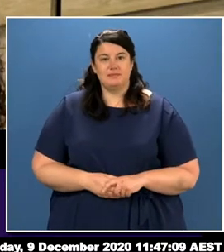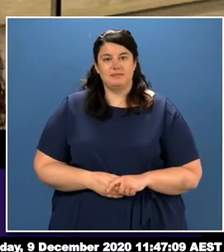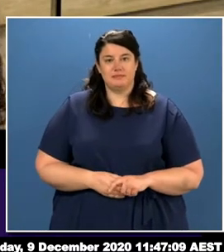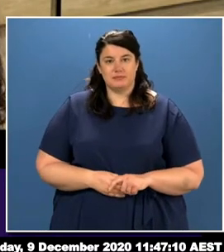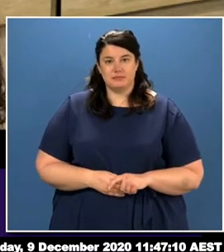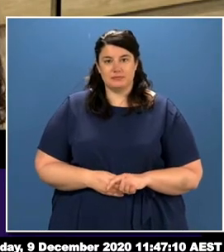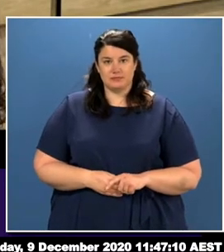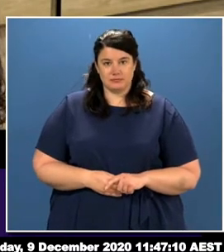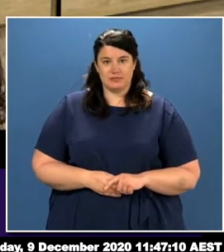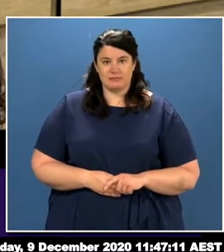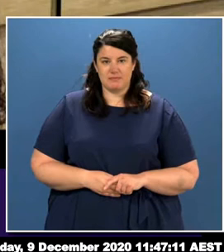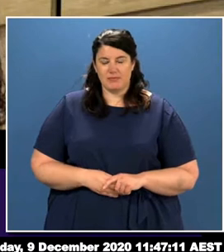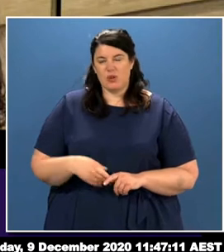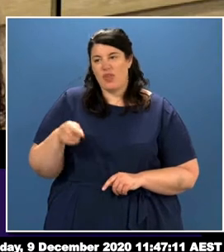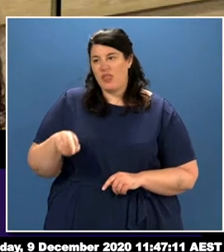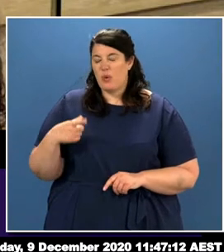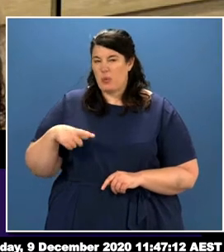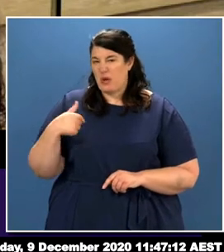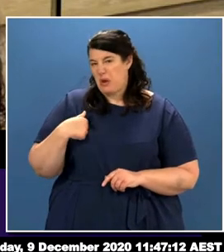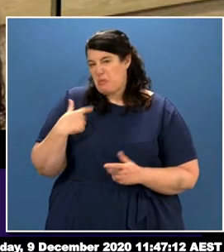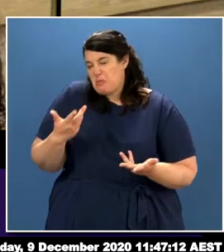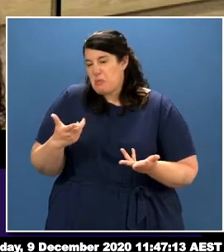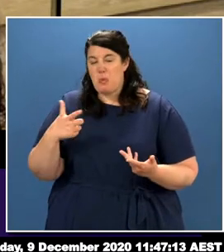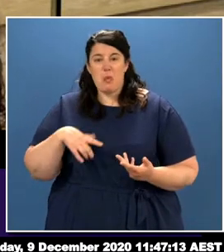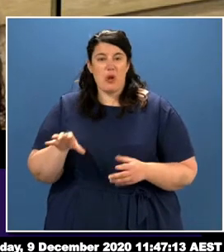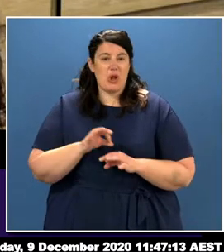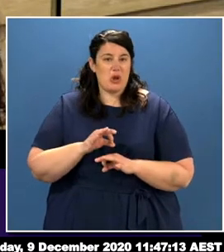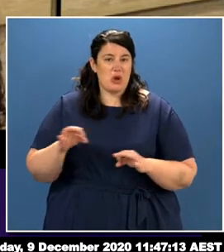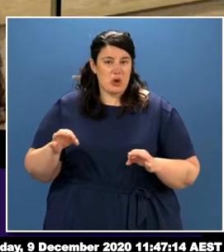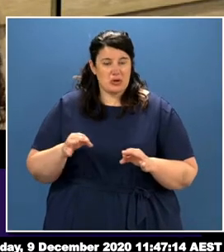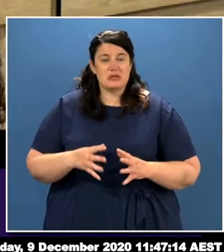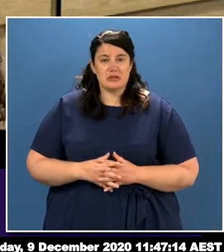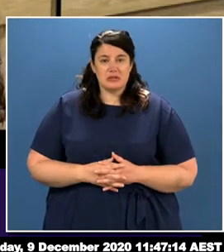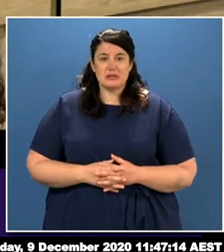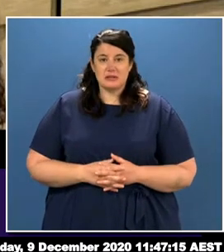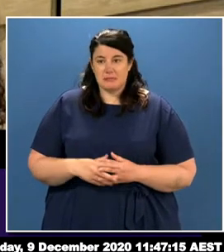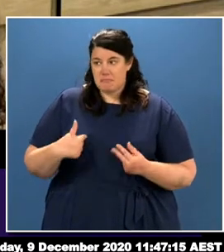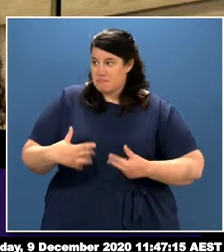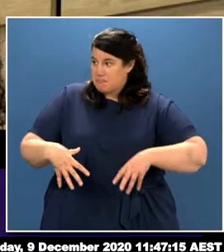So that's why I took up that opportunity.